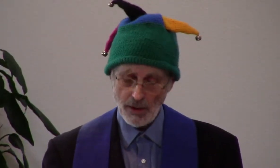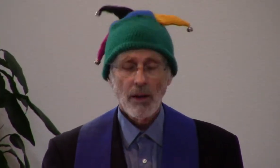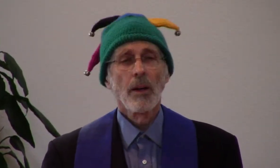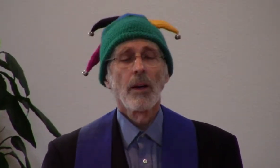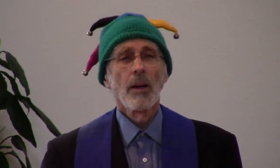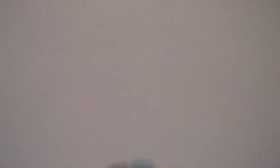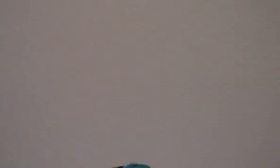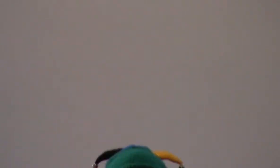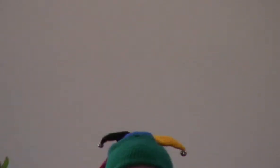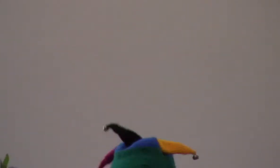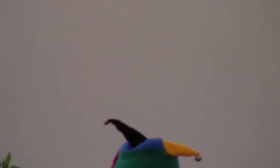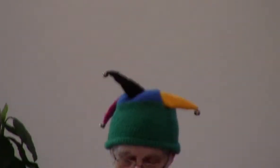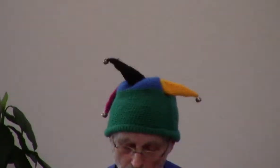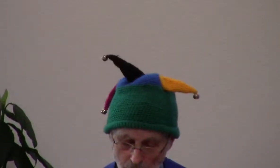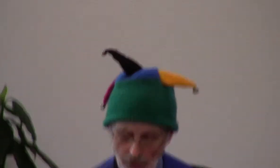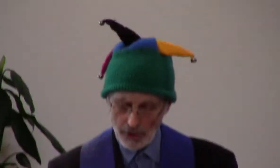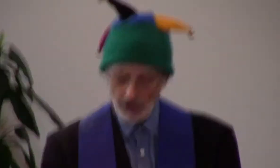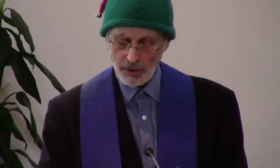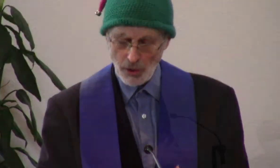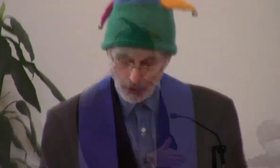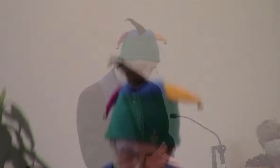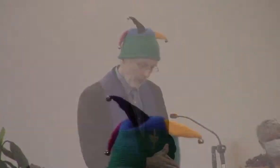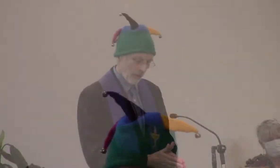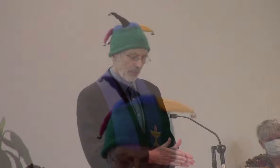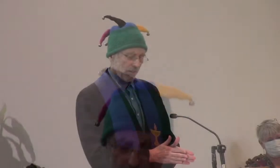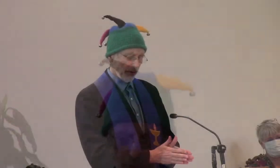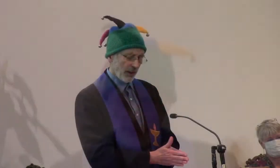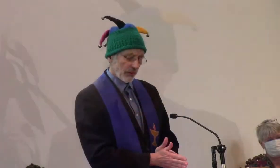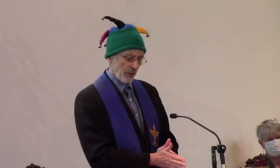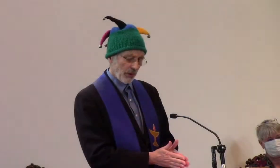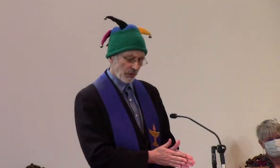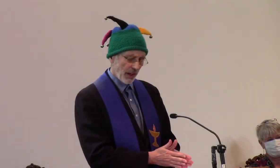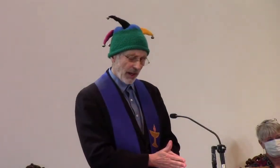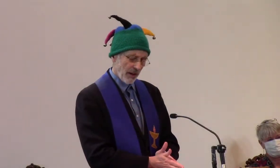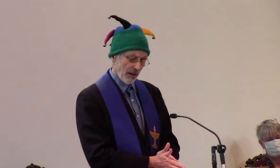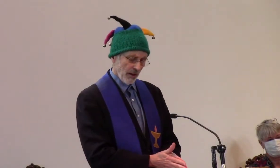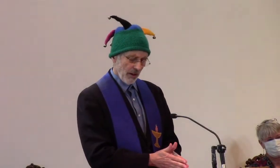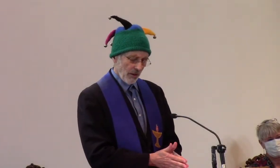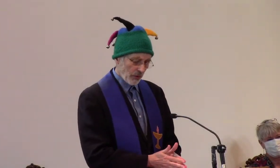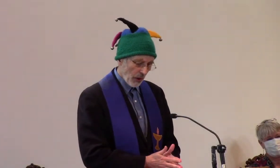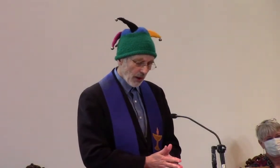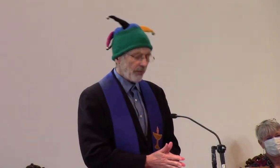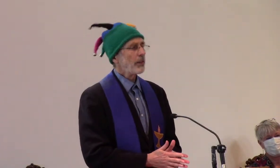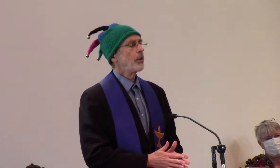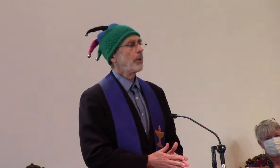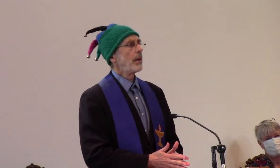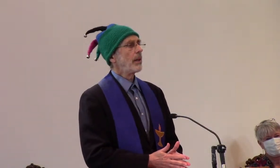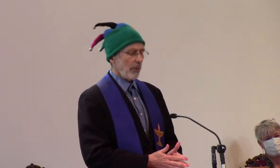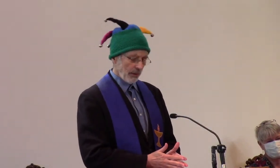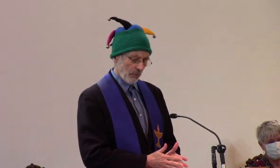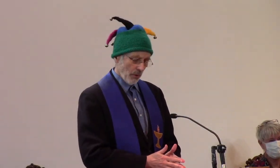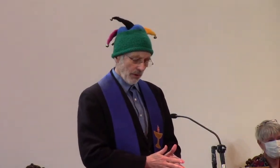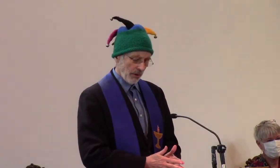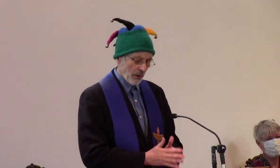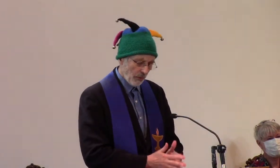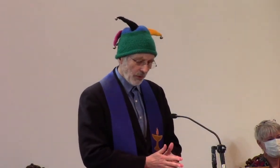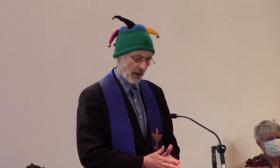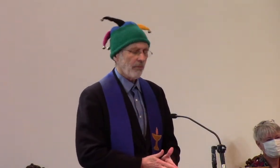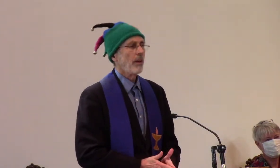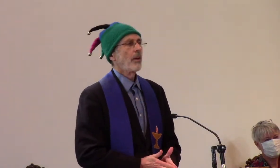So, go forth, go forth my friends from this day, resolving to be a bit more goofy, silly,